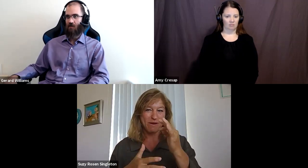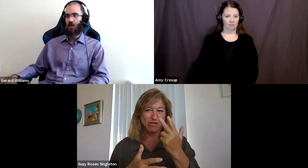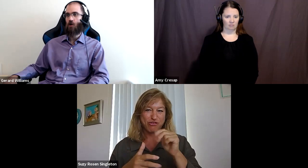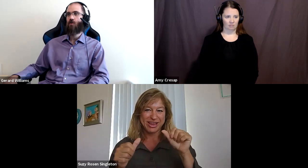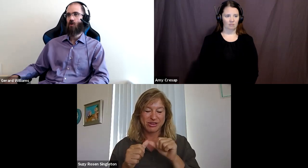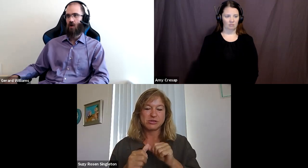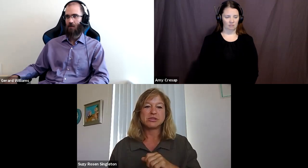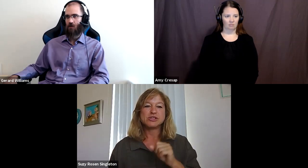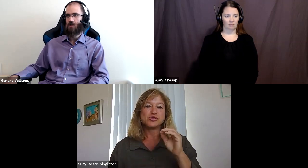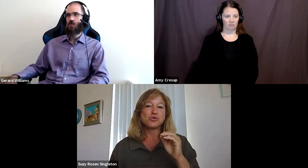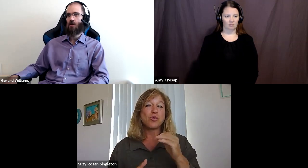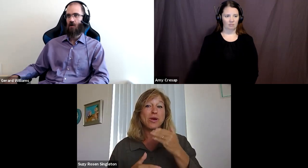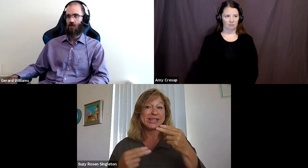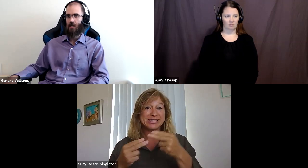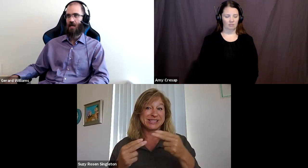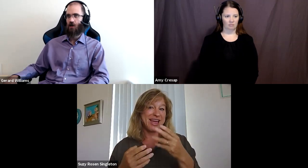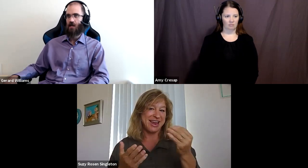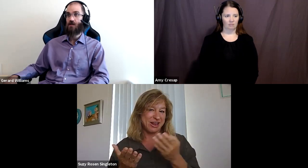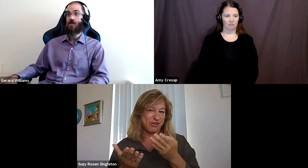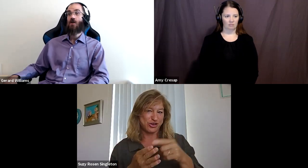about video programming which is one of our three areas.